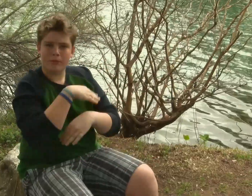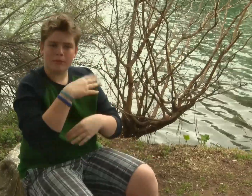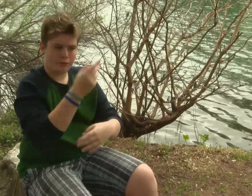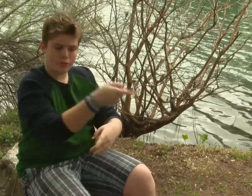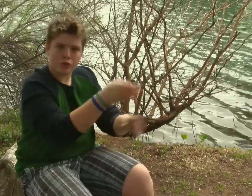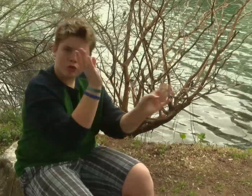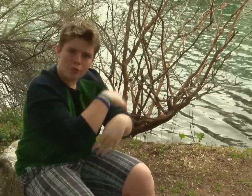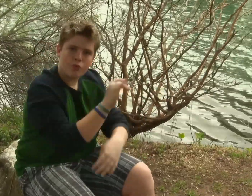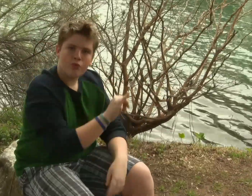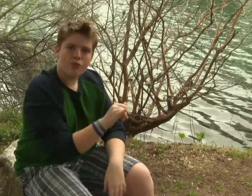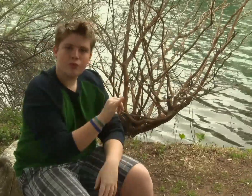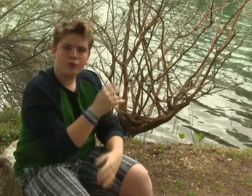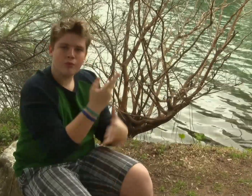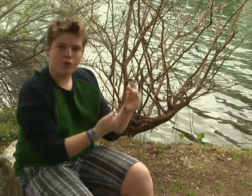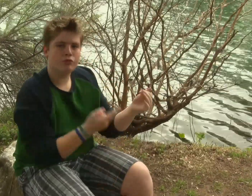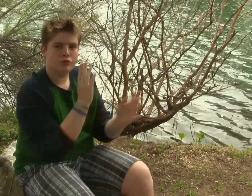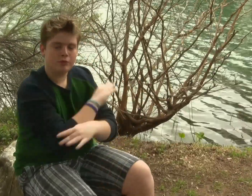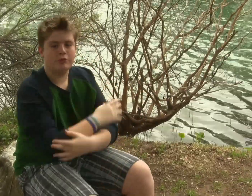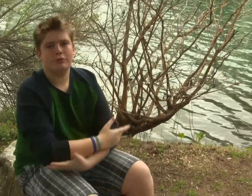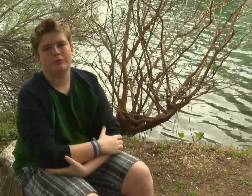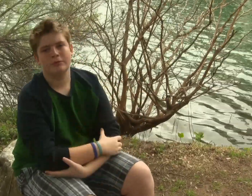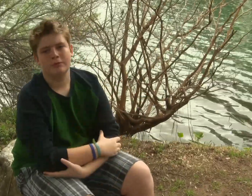THEN I'LL BE IN TROUBLE. WE'LL BOTH BE IN TROUBLE.